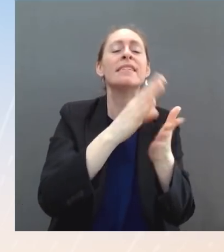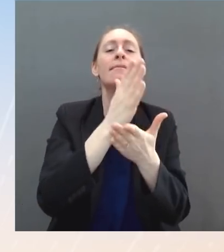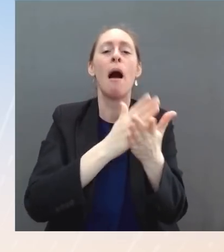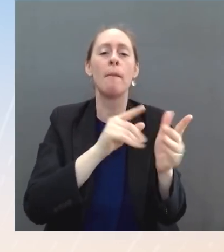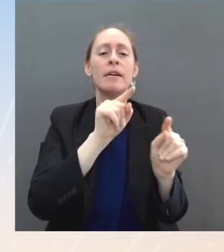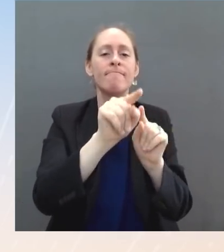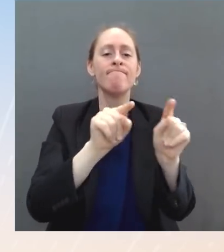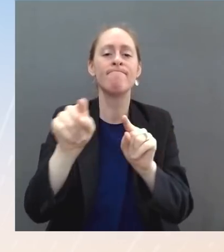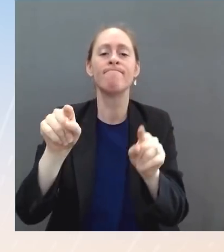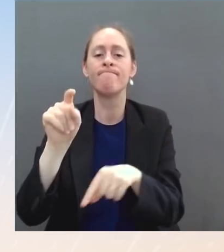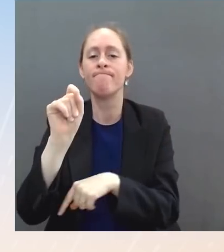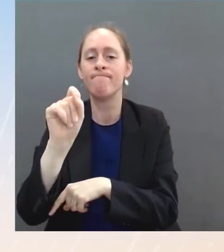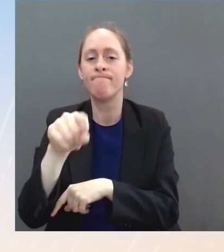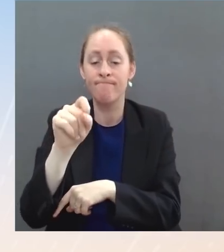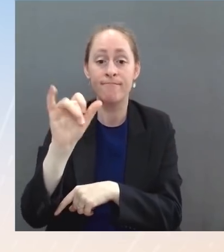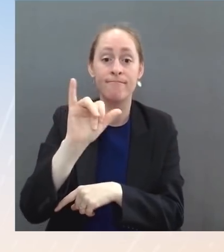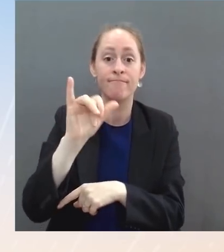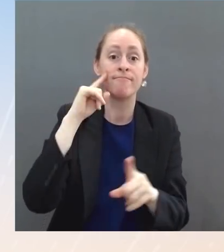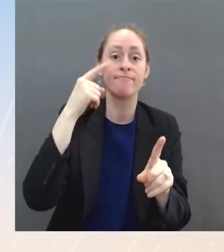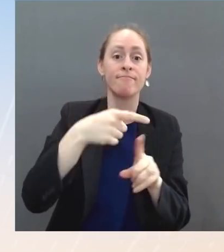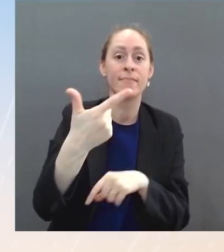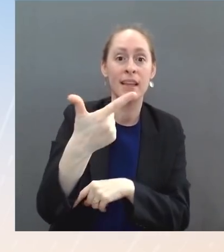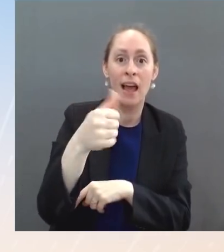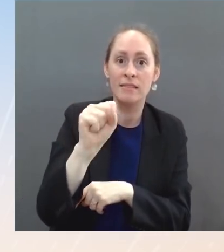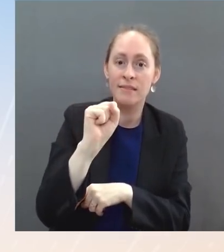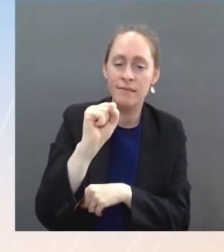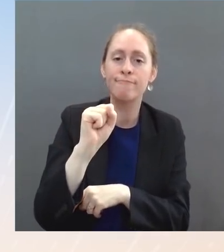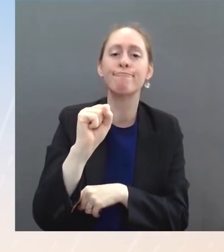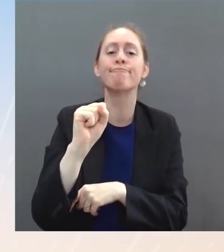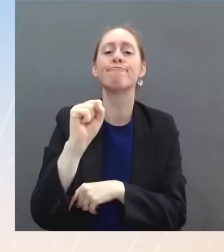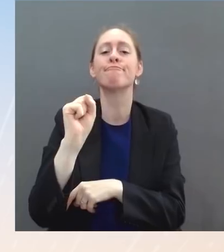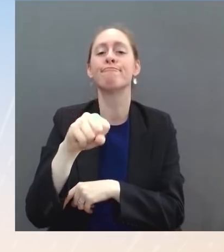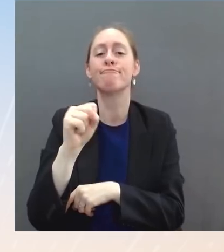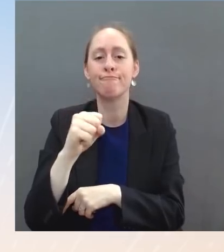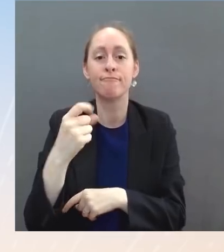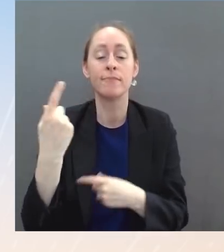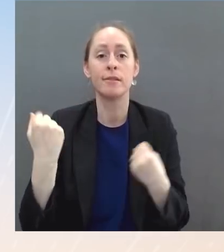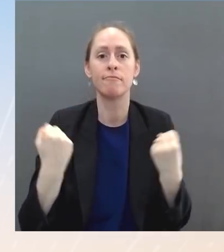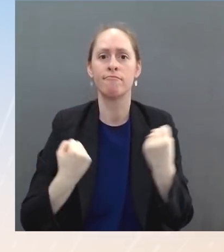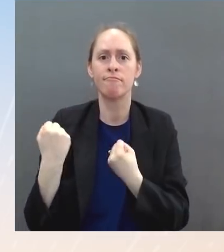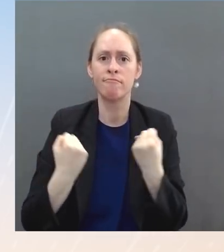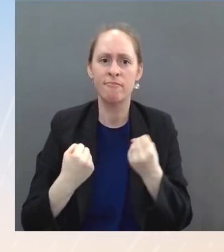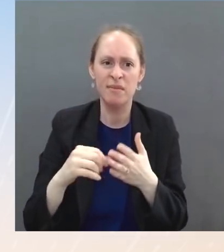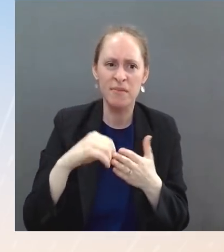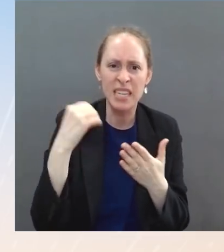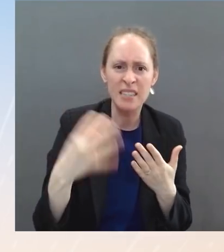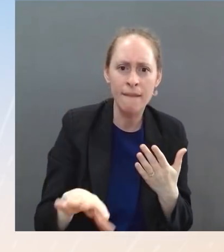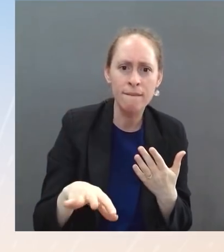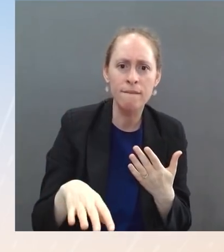including the price of automobiles and the impacts on the car industry of the lack of -- the chip shortages.